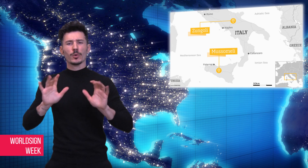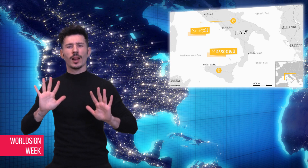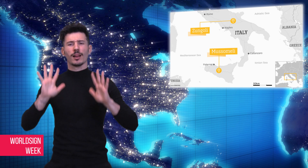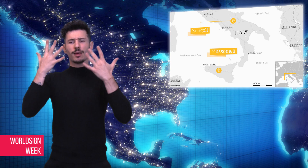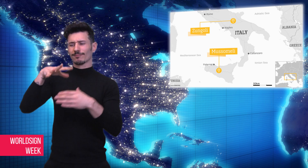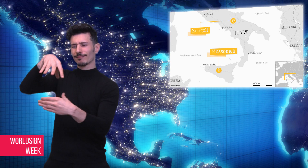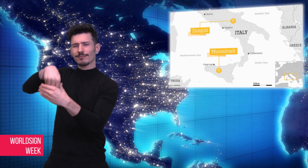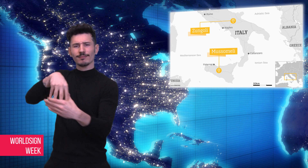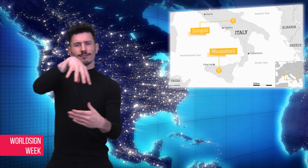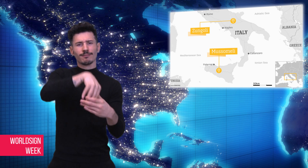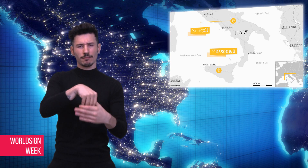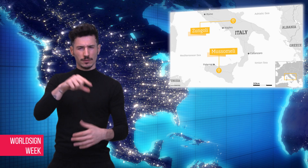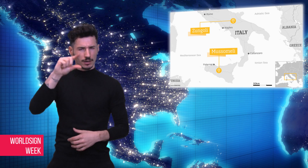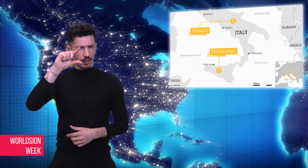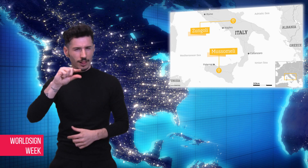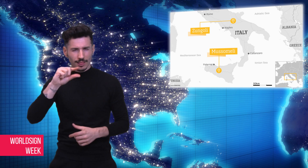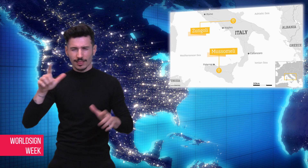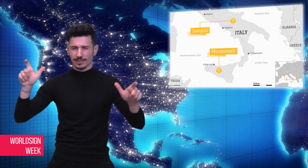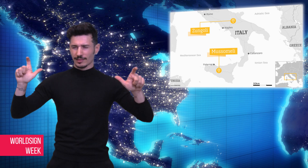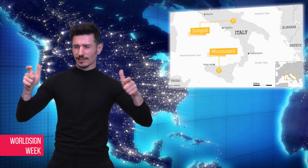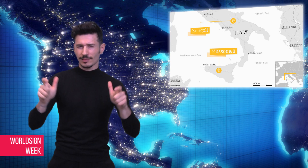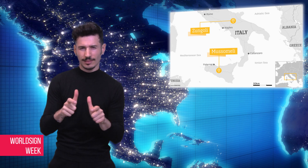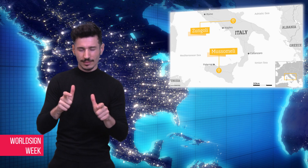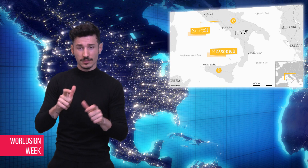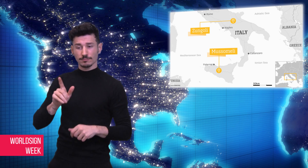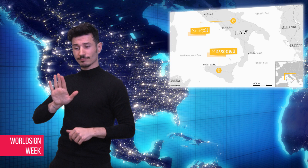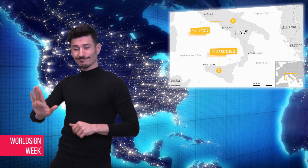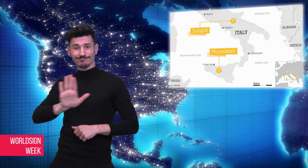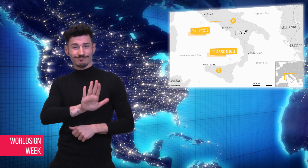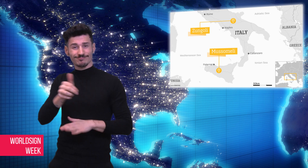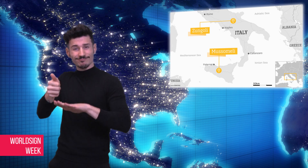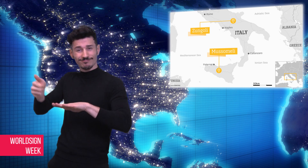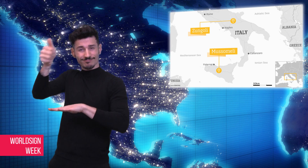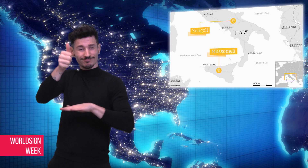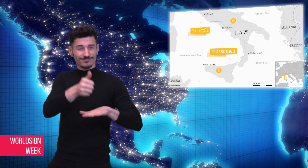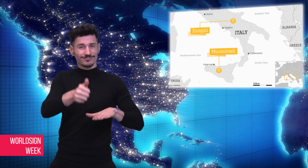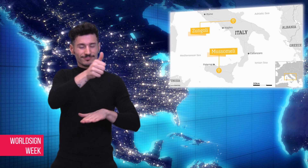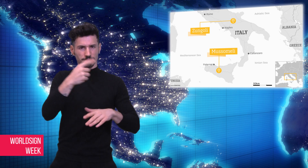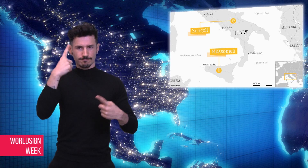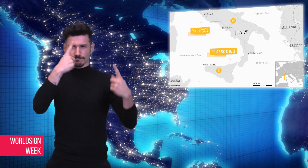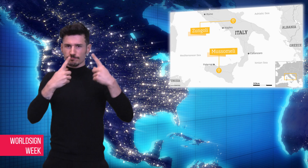Zungoli, have come up with an idea to lure in new